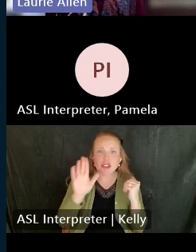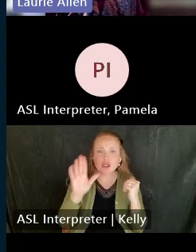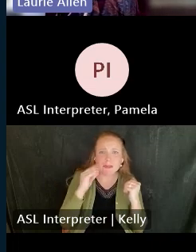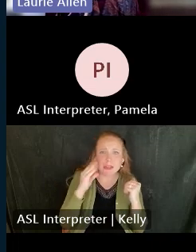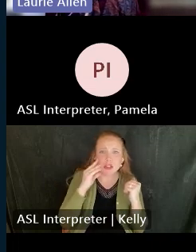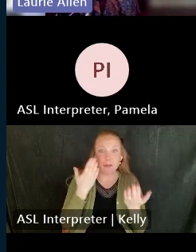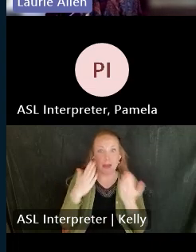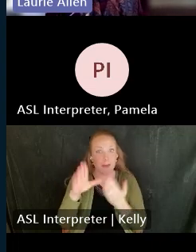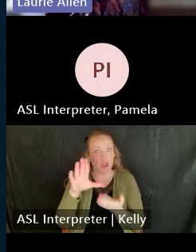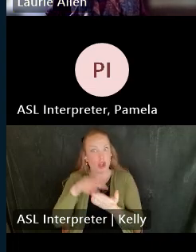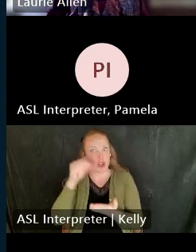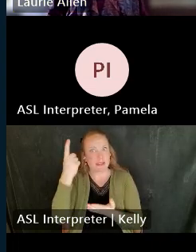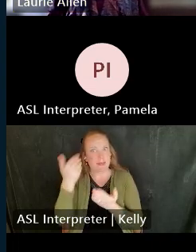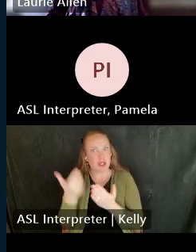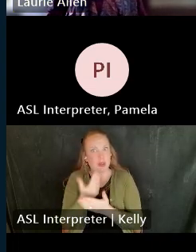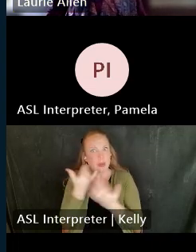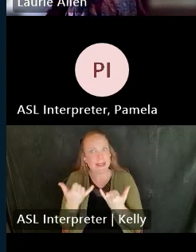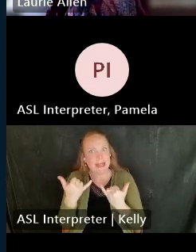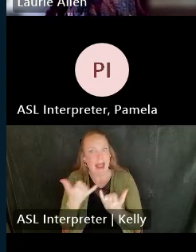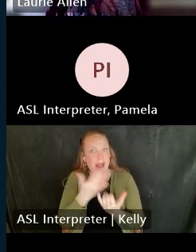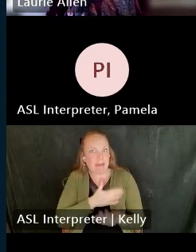Let us know!